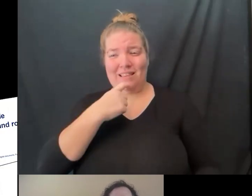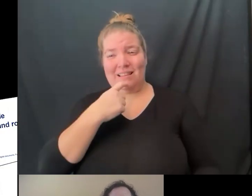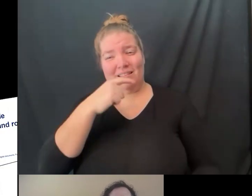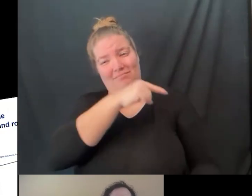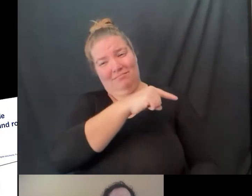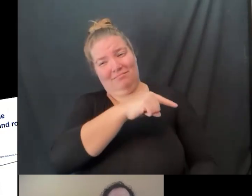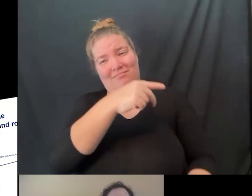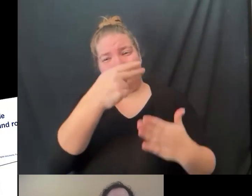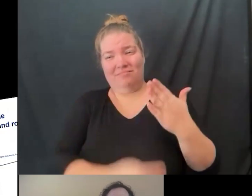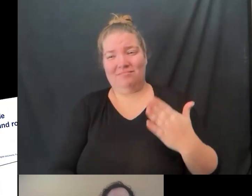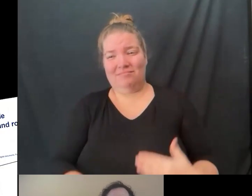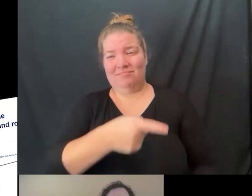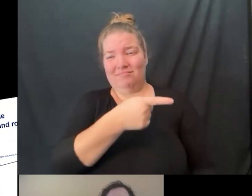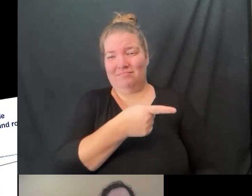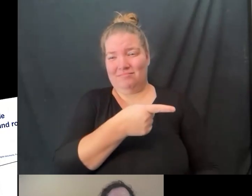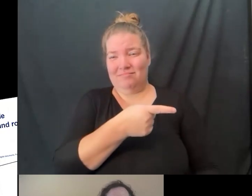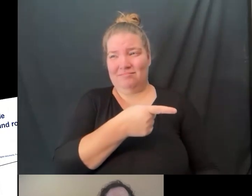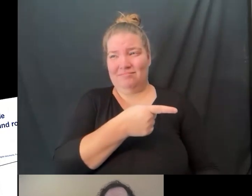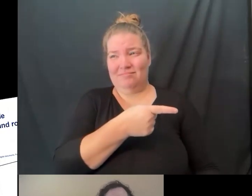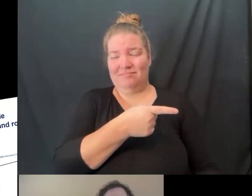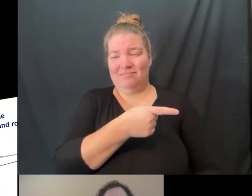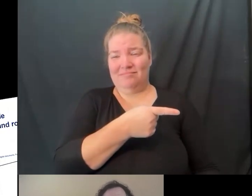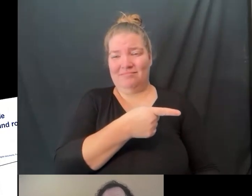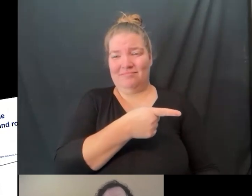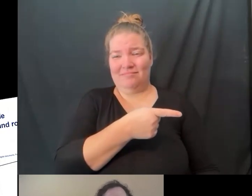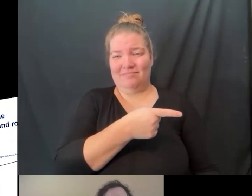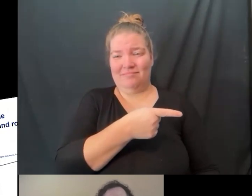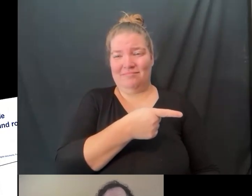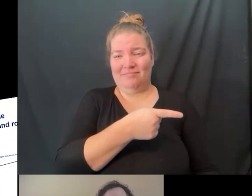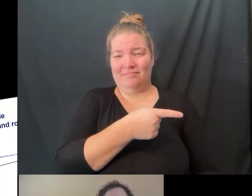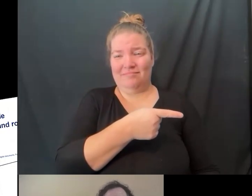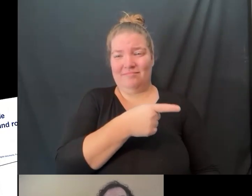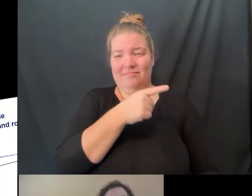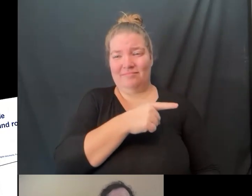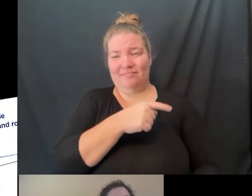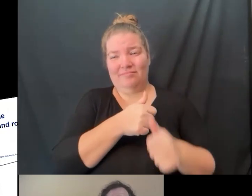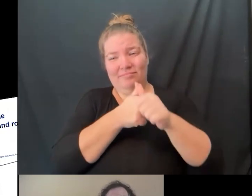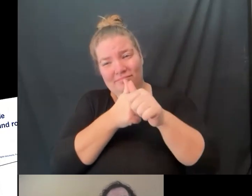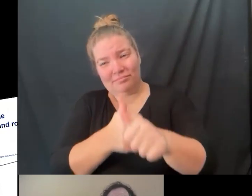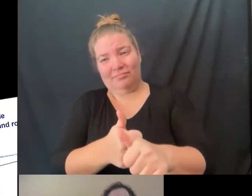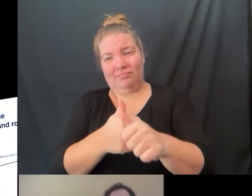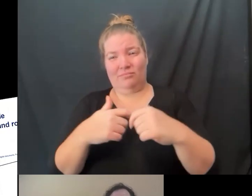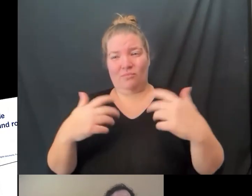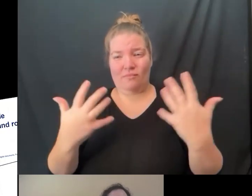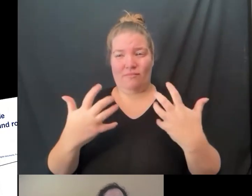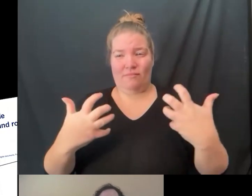can go right back to Solomon's contract and say, well, it's right there. Clause 68 says all deliverables from this product that